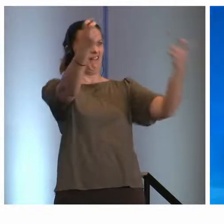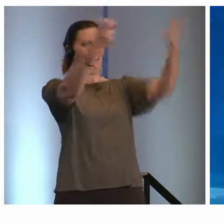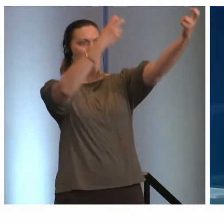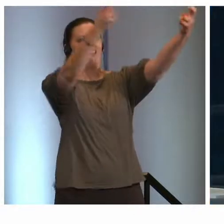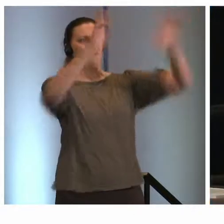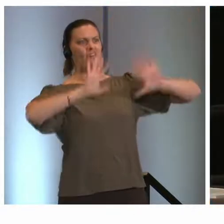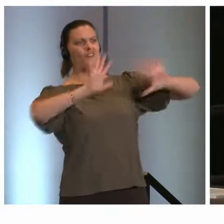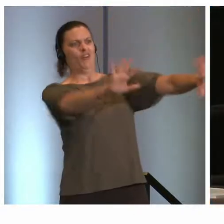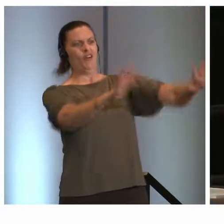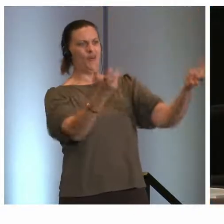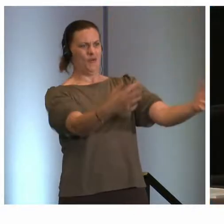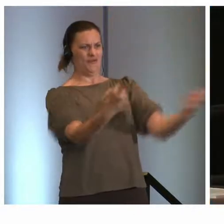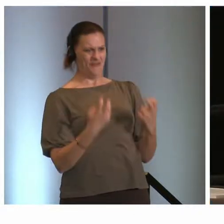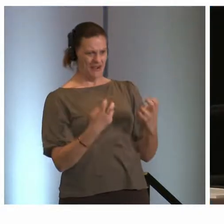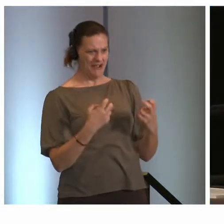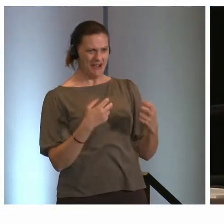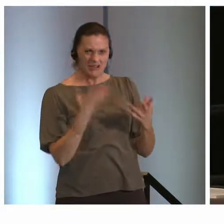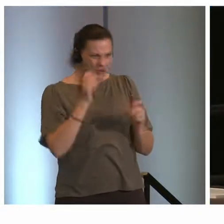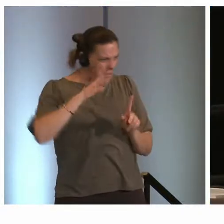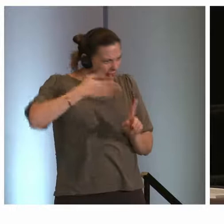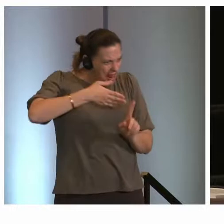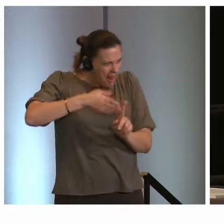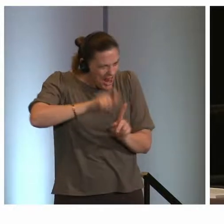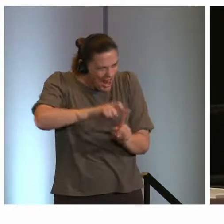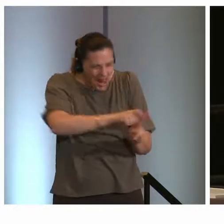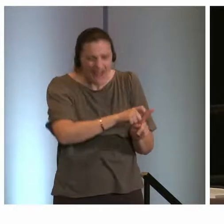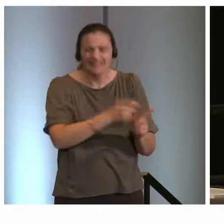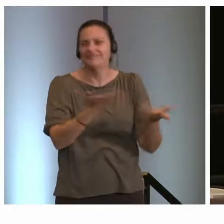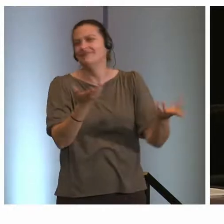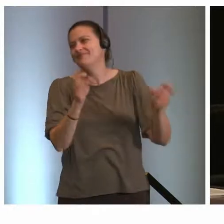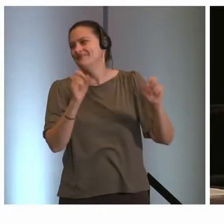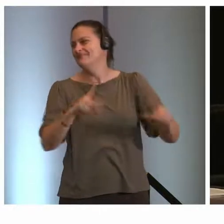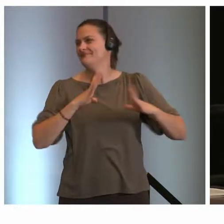because everybody doesn't want to be up front, I think --